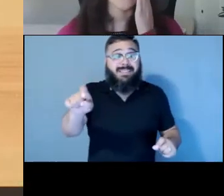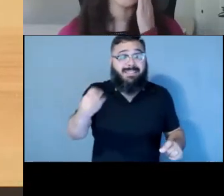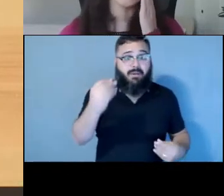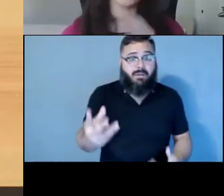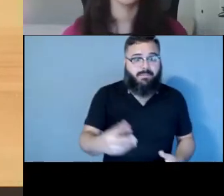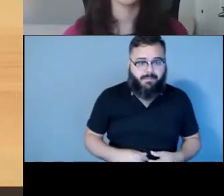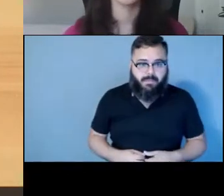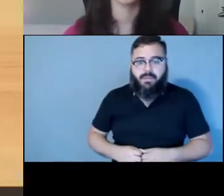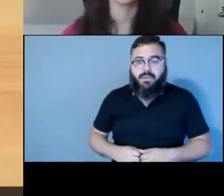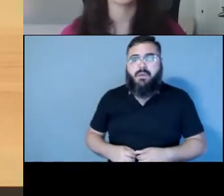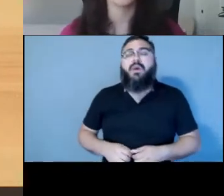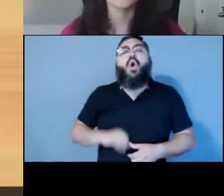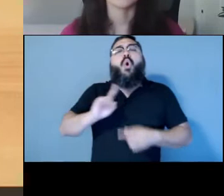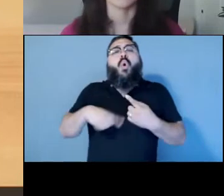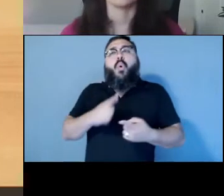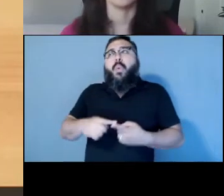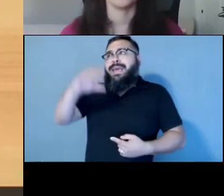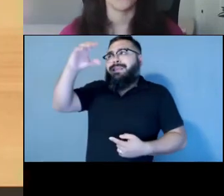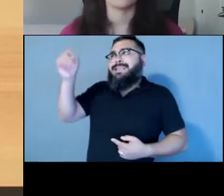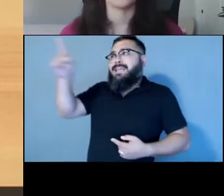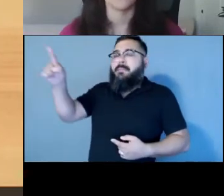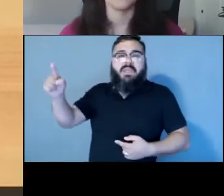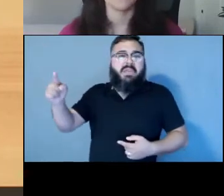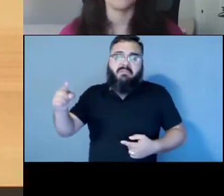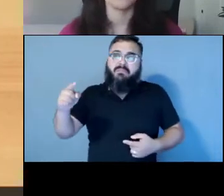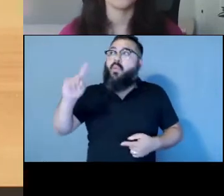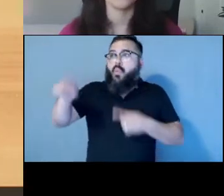When does an employer not have to provide an accommodation?